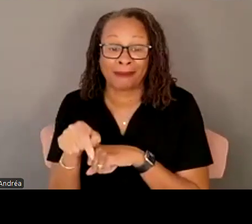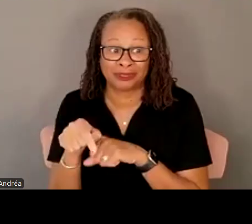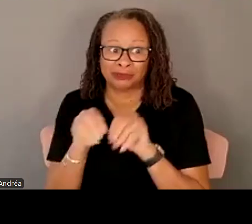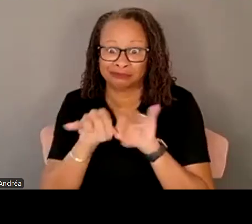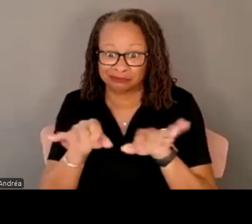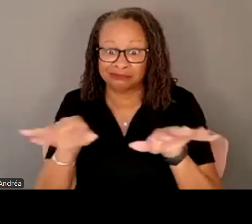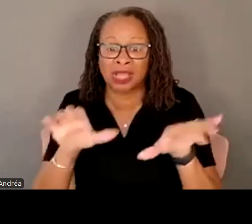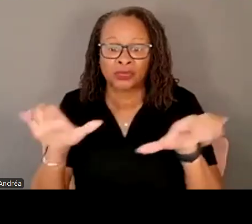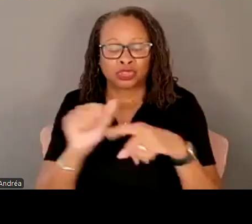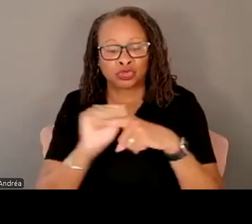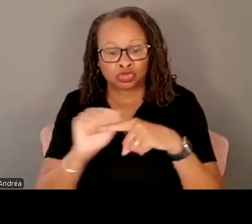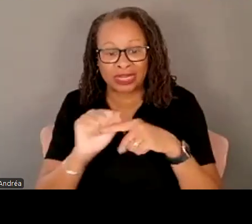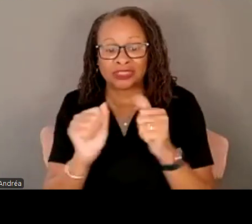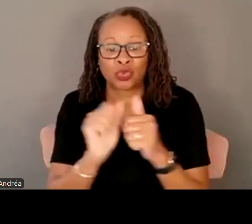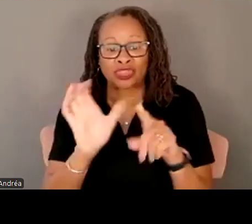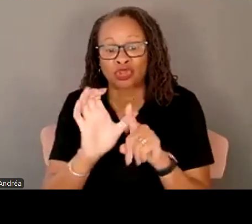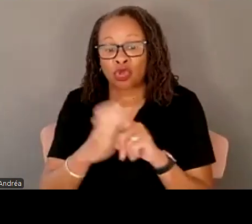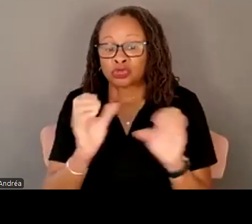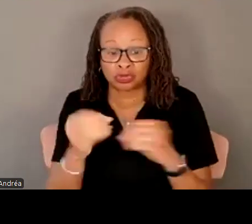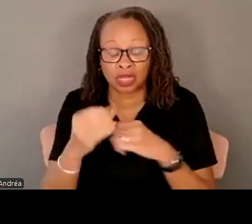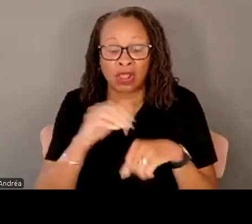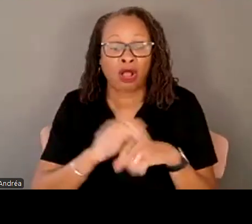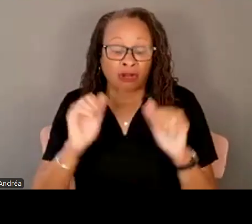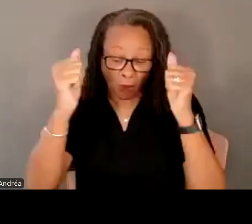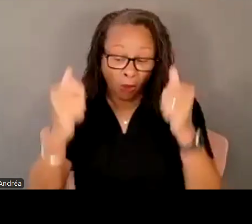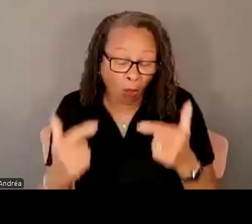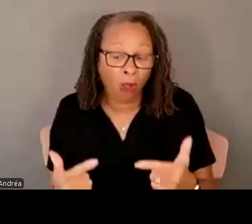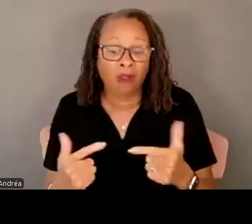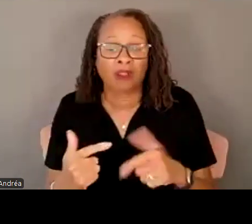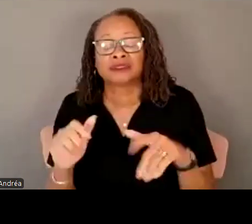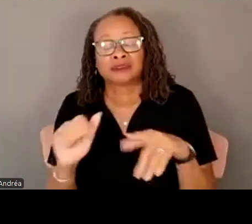with cultural organizations too on all these practices.